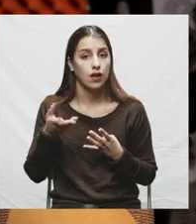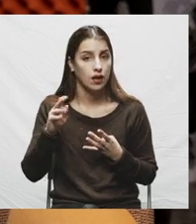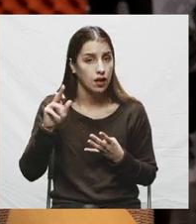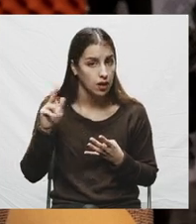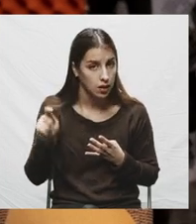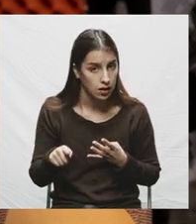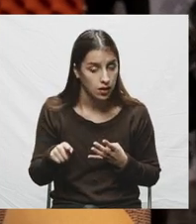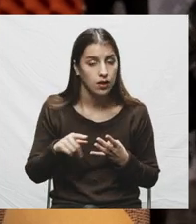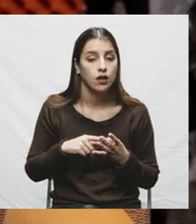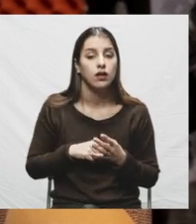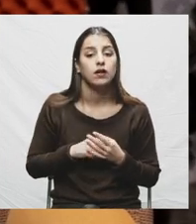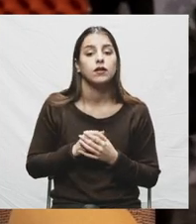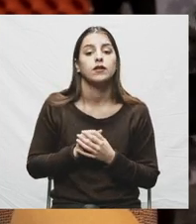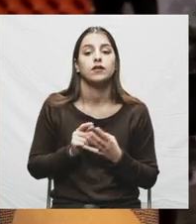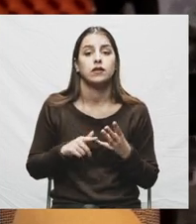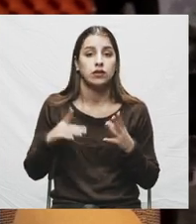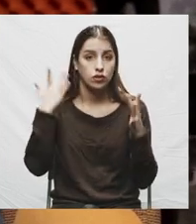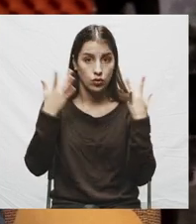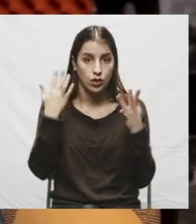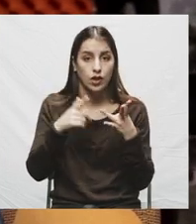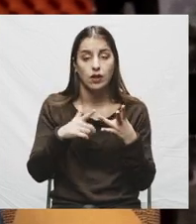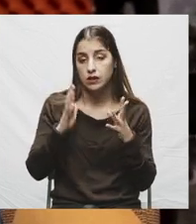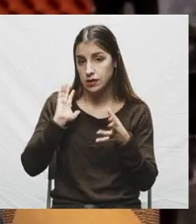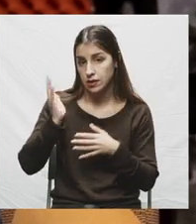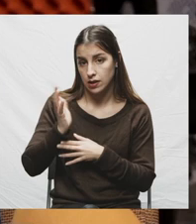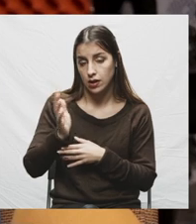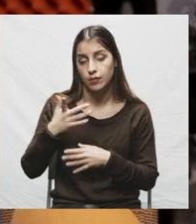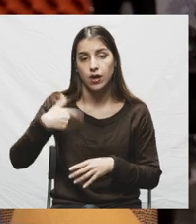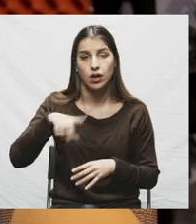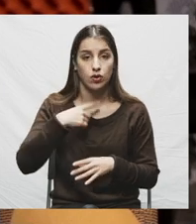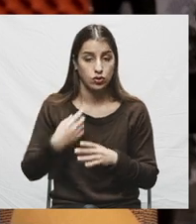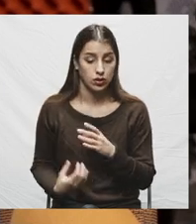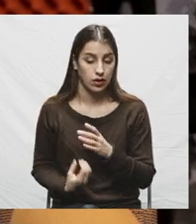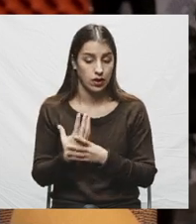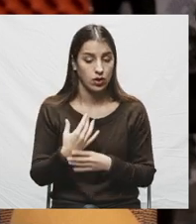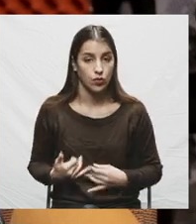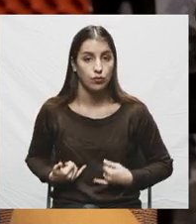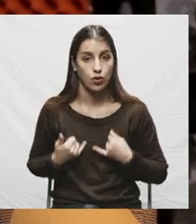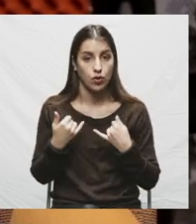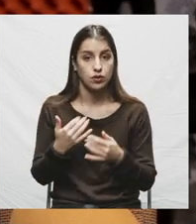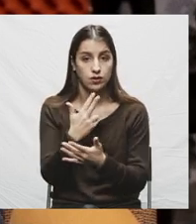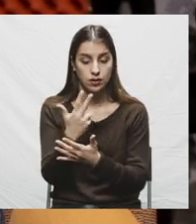and André Lepequi, from the theory field. And we had created something which was Pós d'Arte.